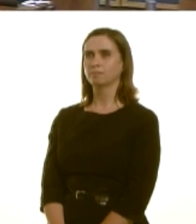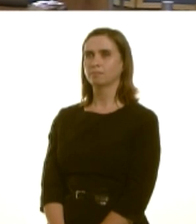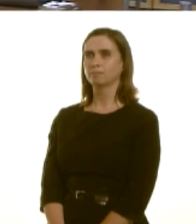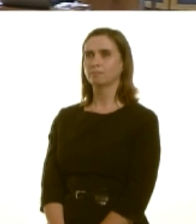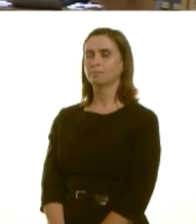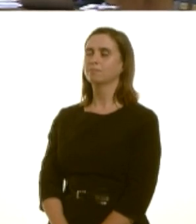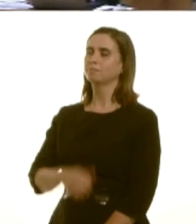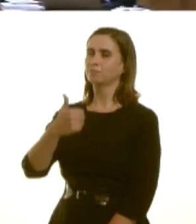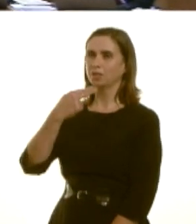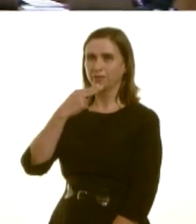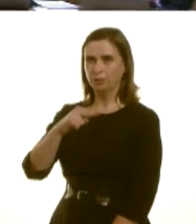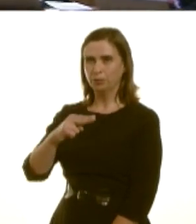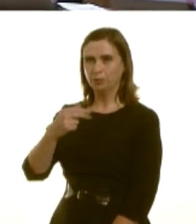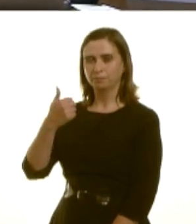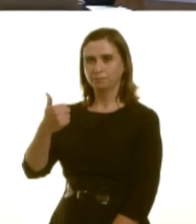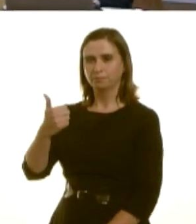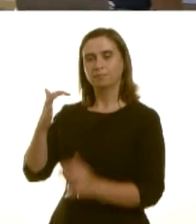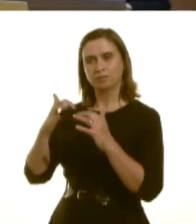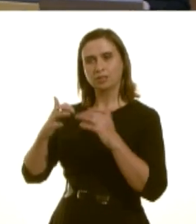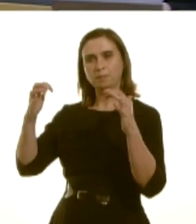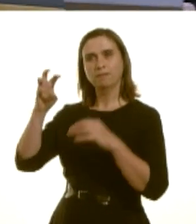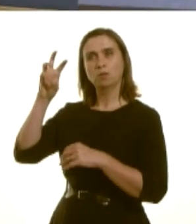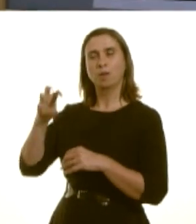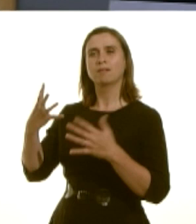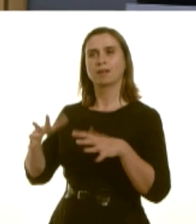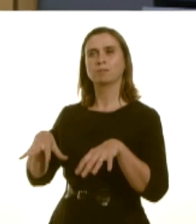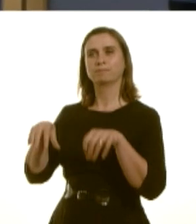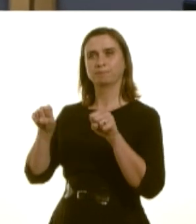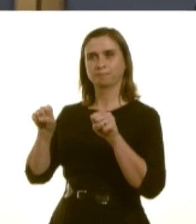Y Llywydd / The Presiding Officer: Good afternoon. The National Assembly for Wales is now in session. Y Llywydd / The Presiding Officer: Before